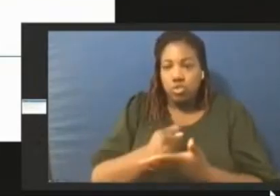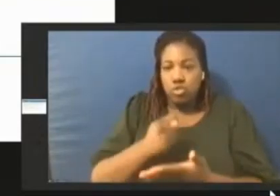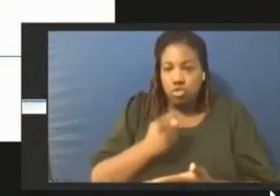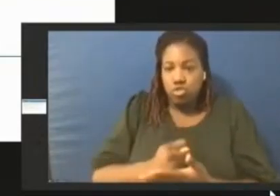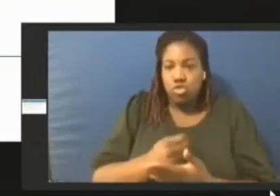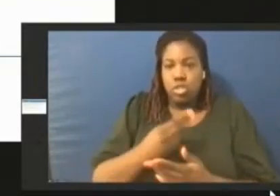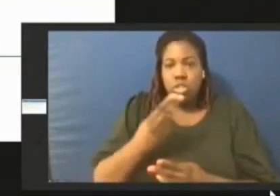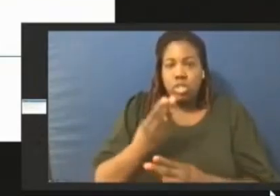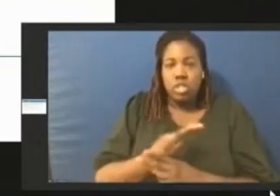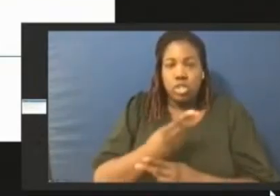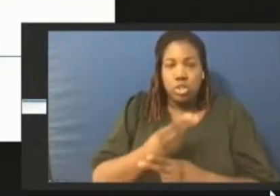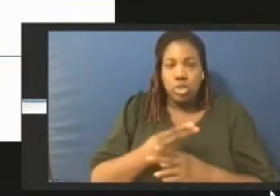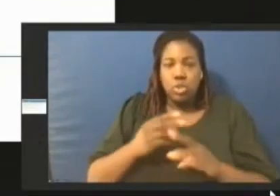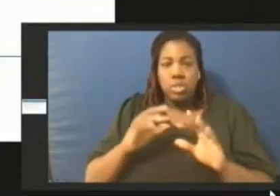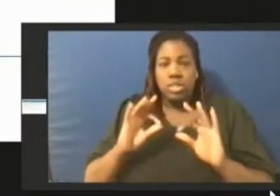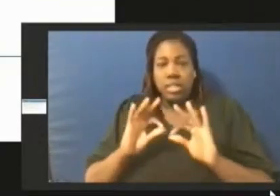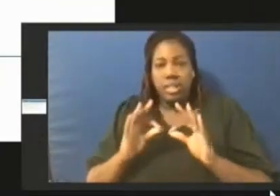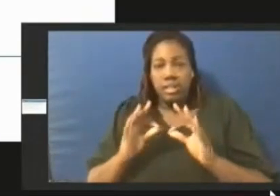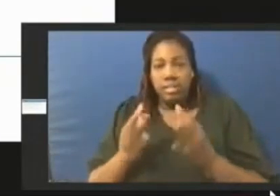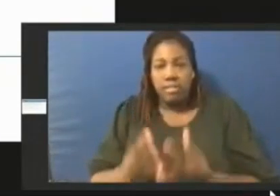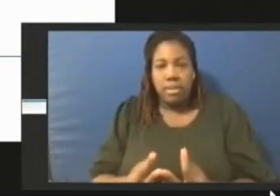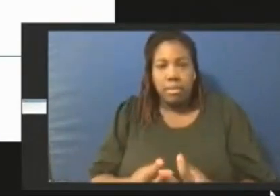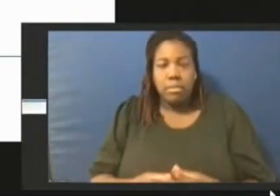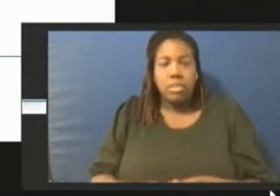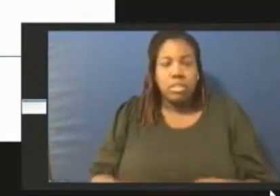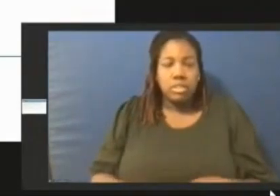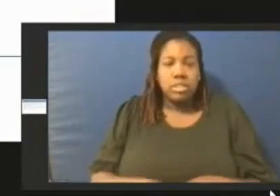The problem statement number three.